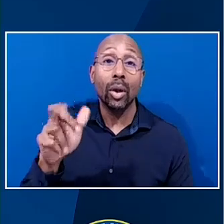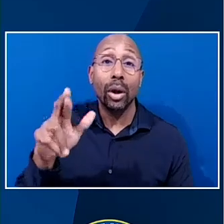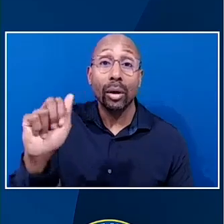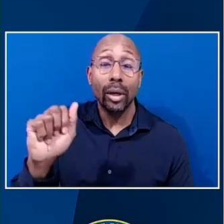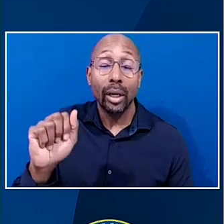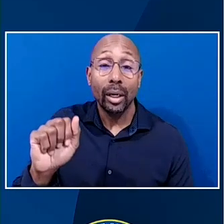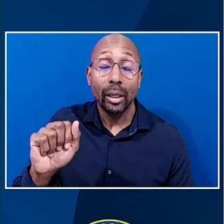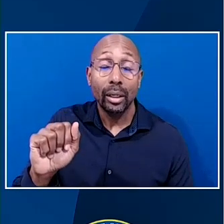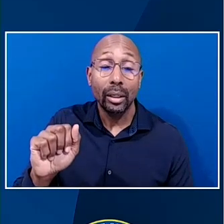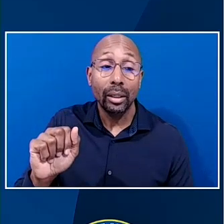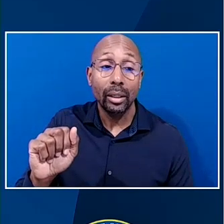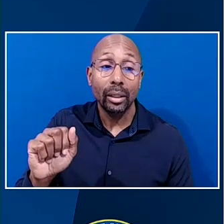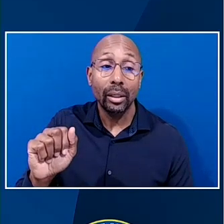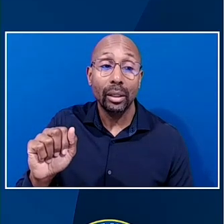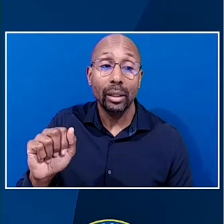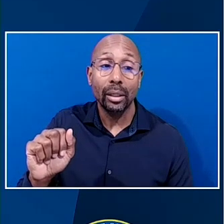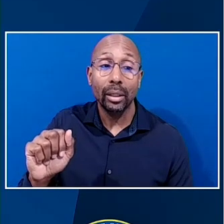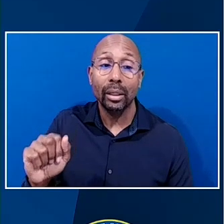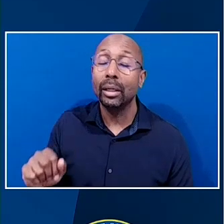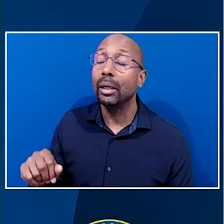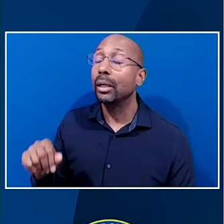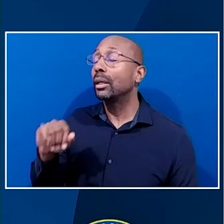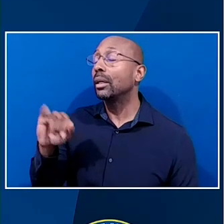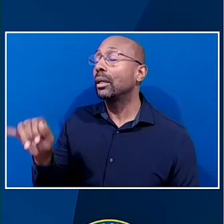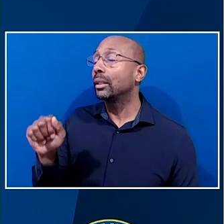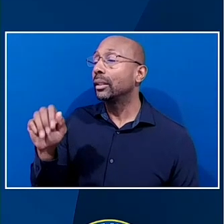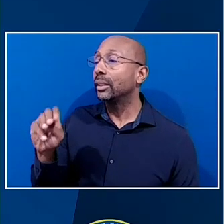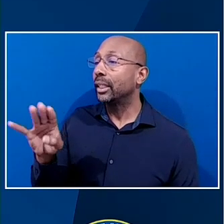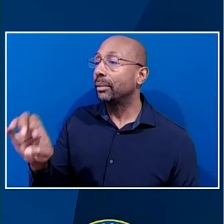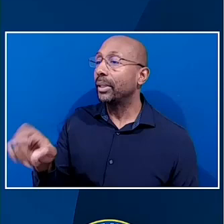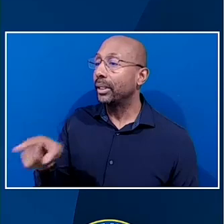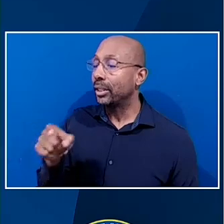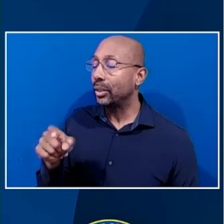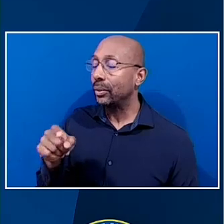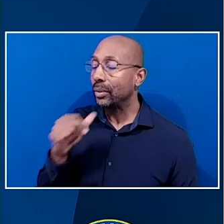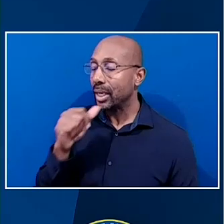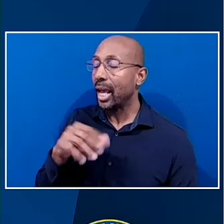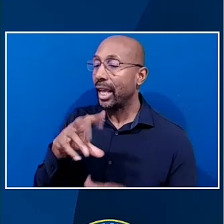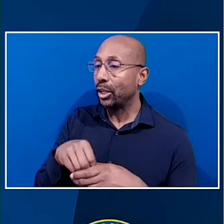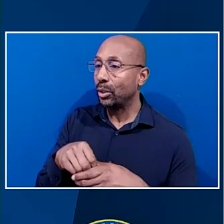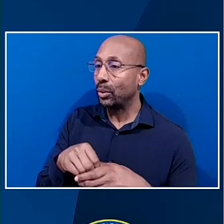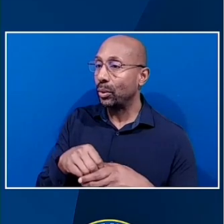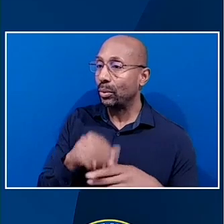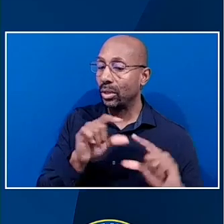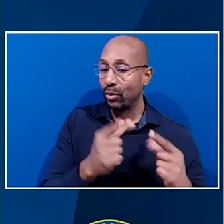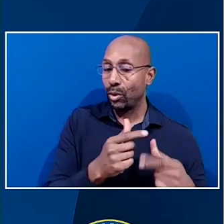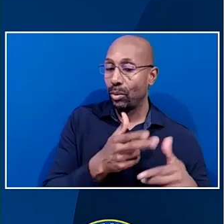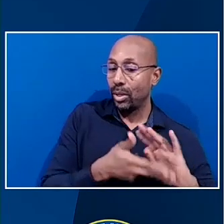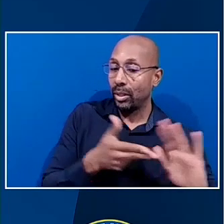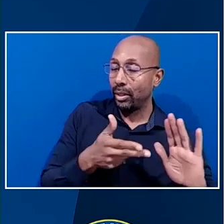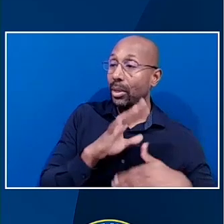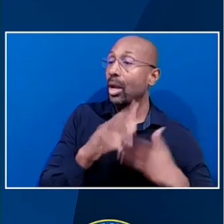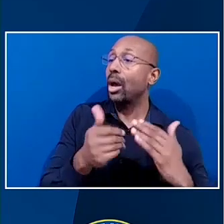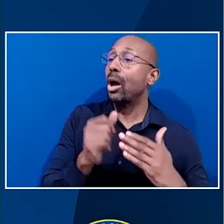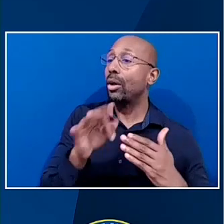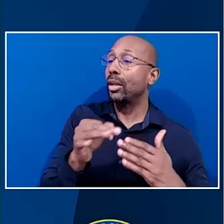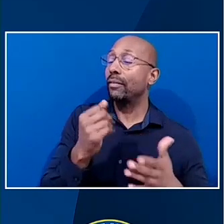Jamie, you didn't mention all of the accreditors either, so I just wanted to make sure you mean all of the accreditors. Of course.